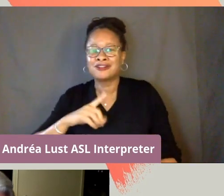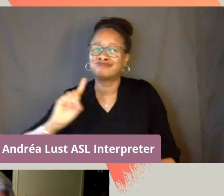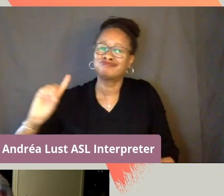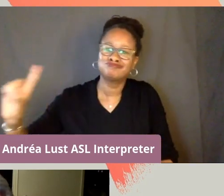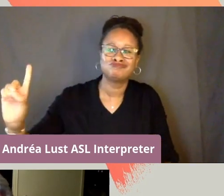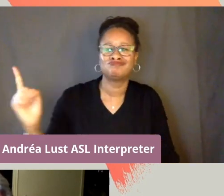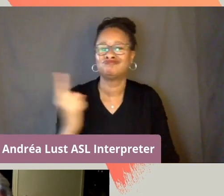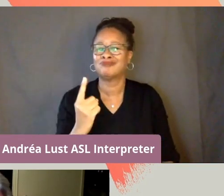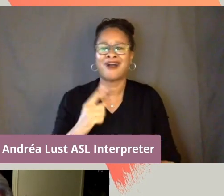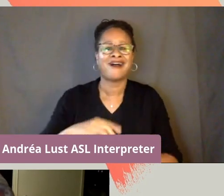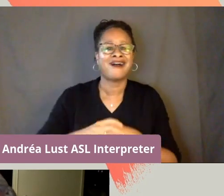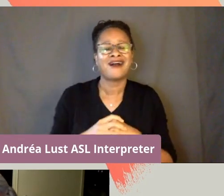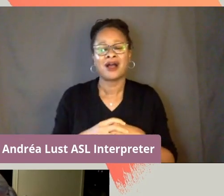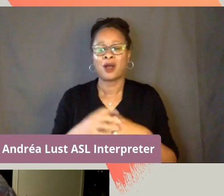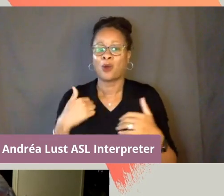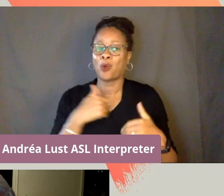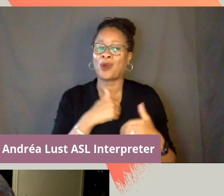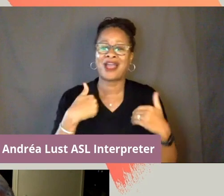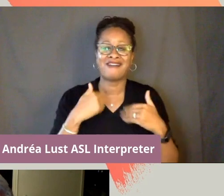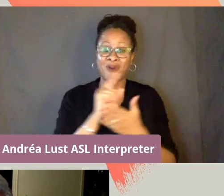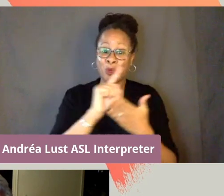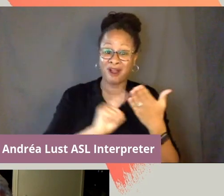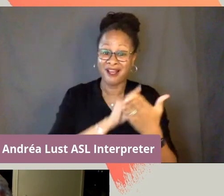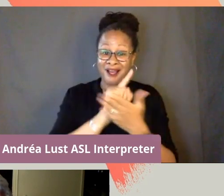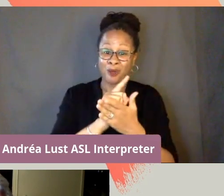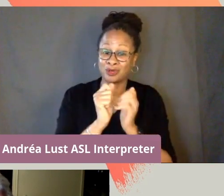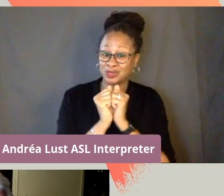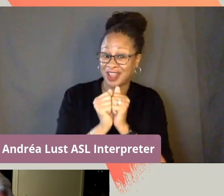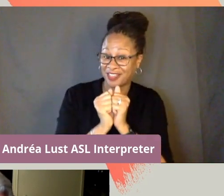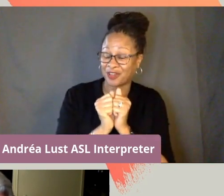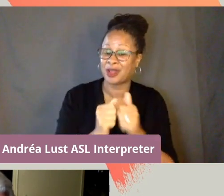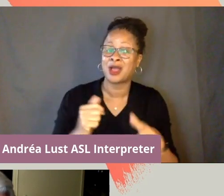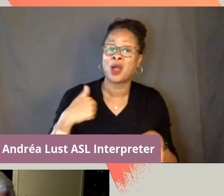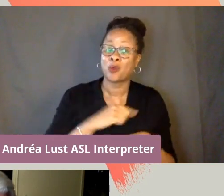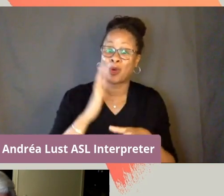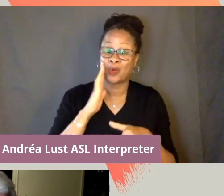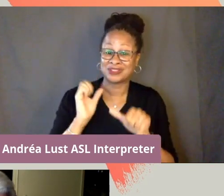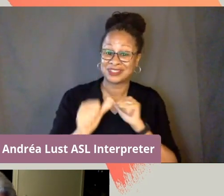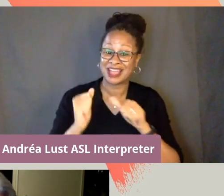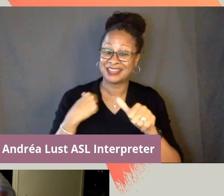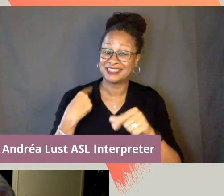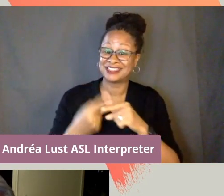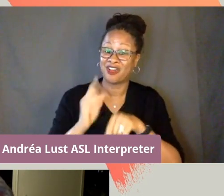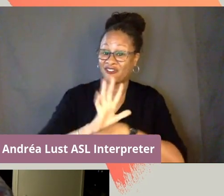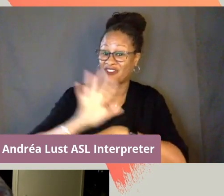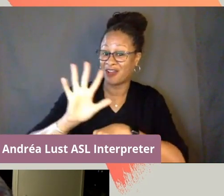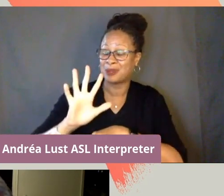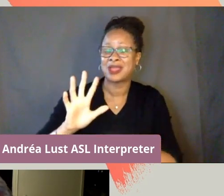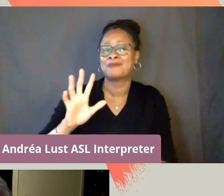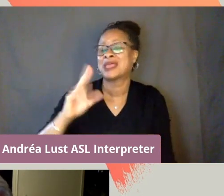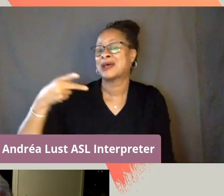whatever you need. We have an hour together. And we'll be here until 5:00 PM Pacific.